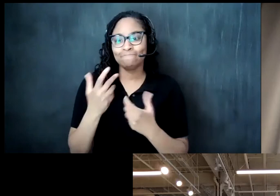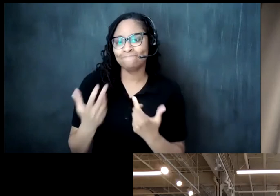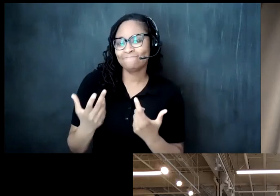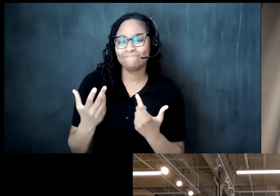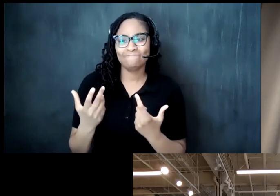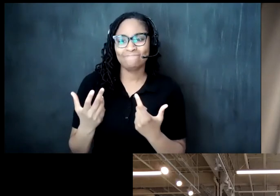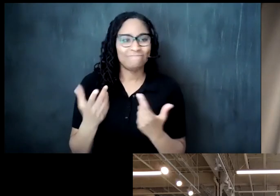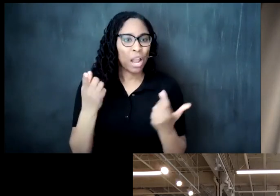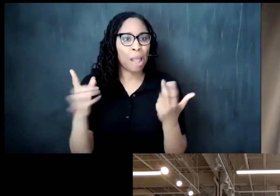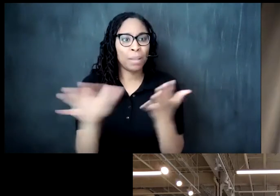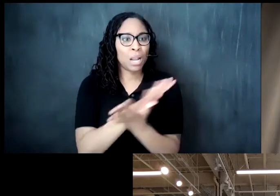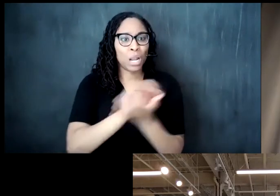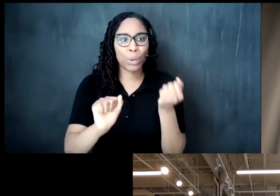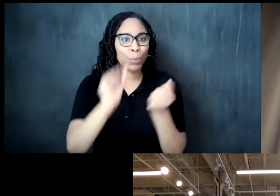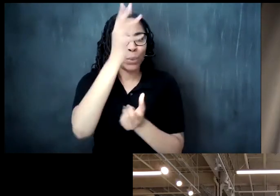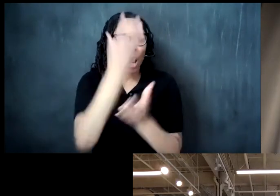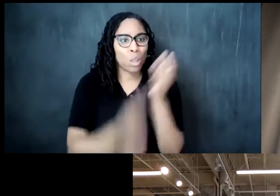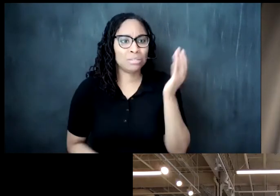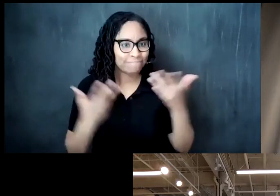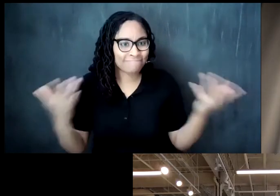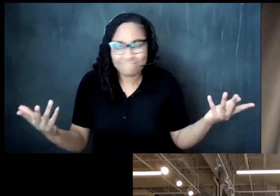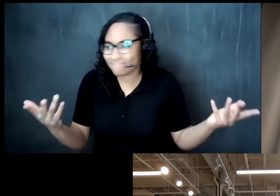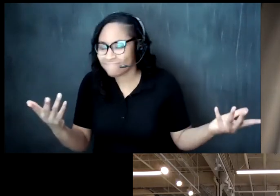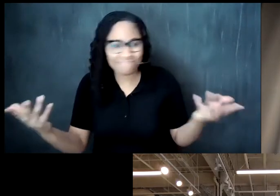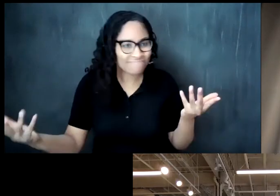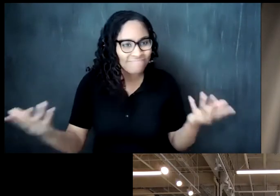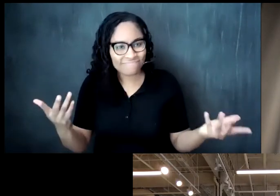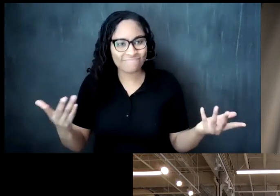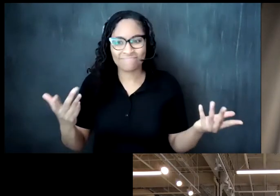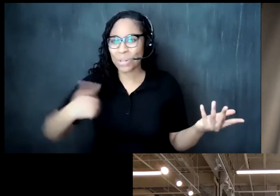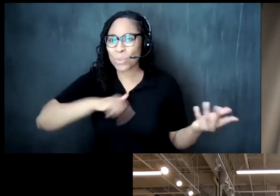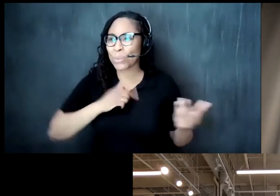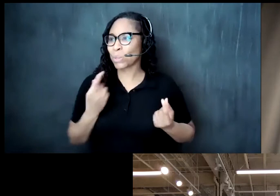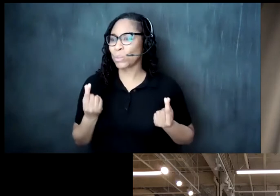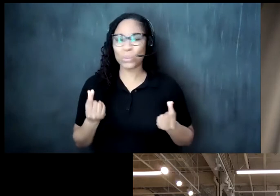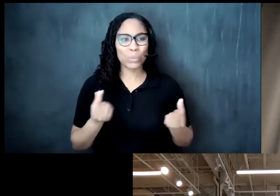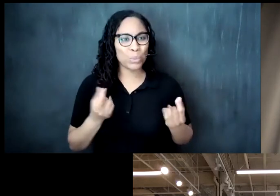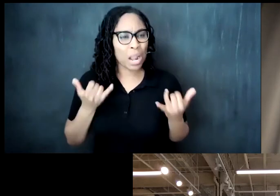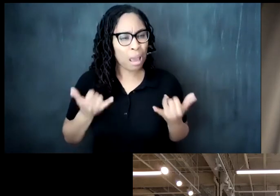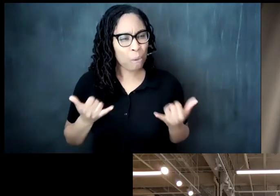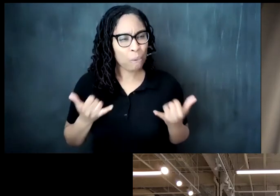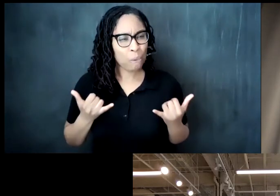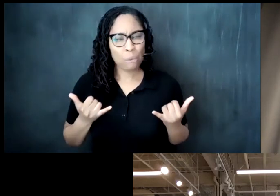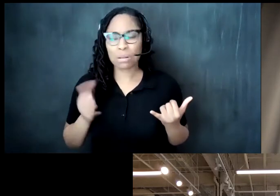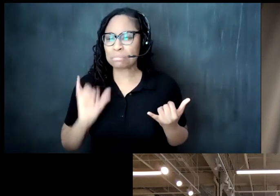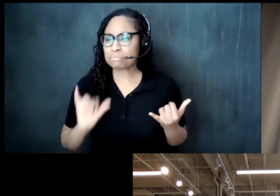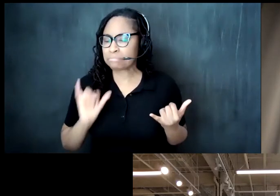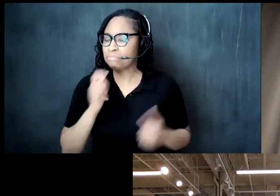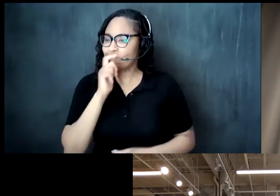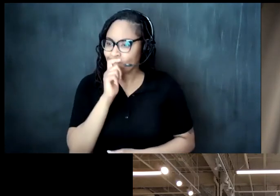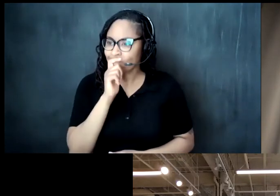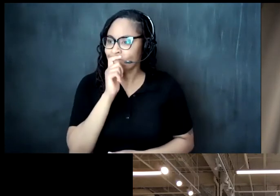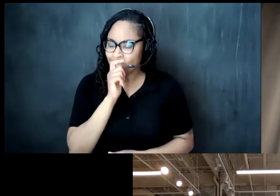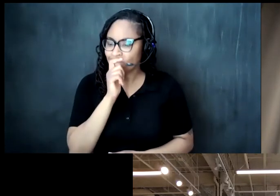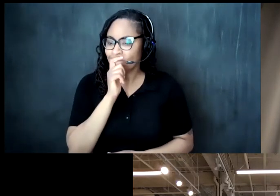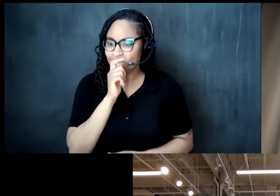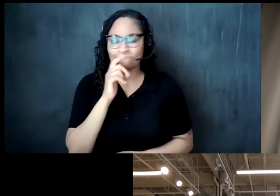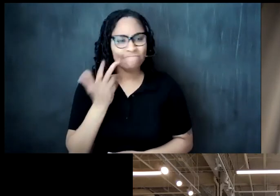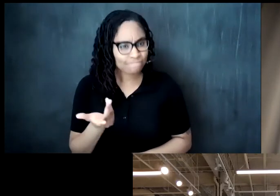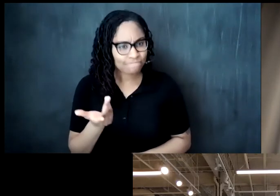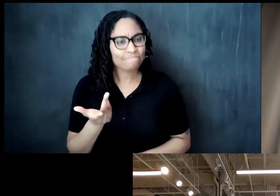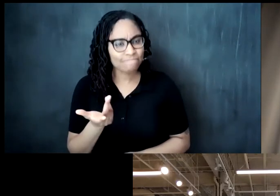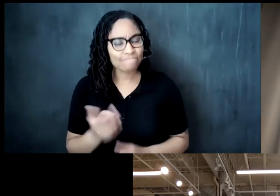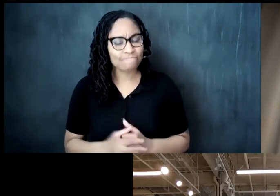erased and we find ourselves in the present day where people are continuing to keep um our history